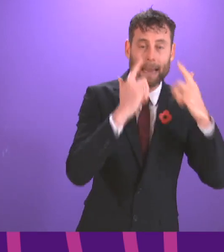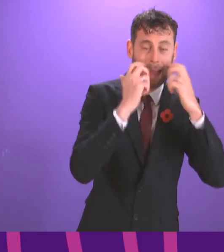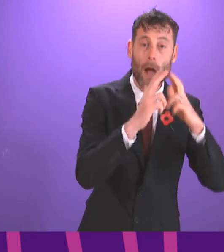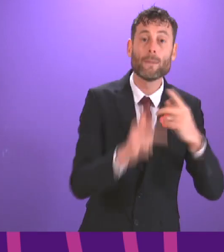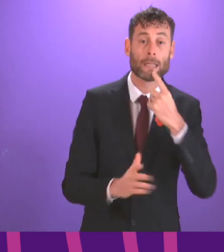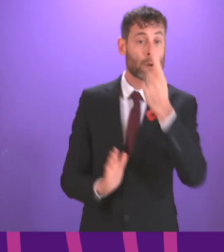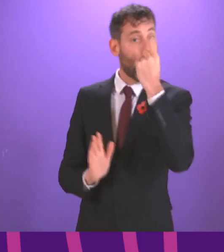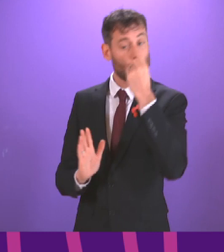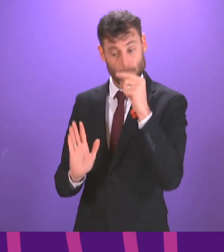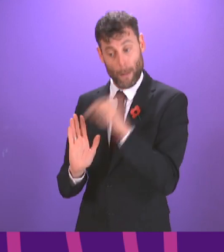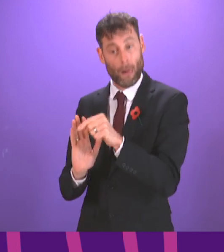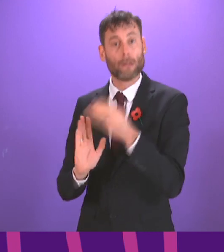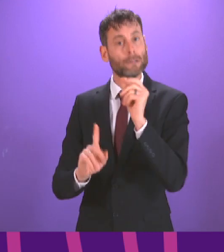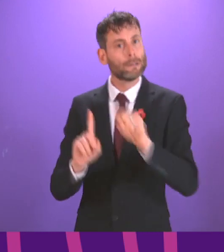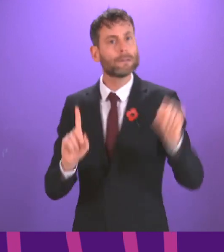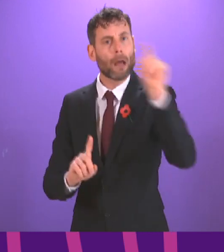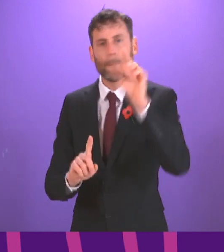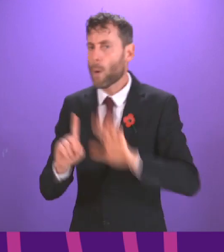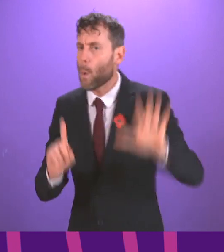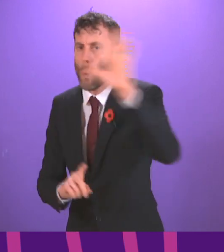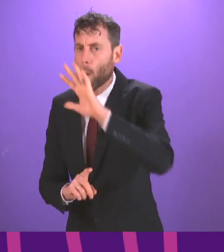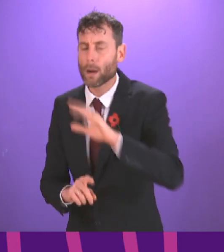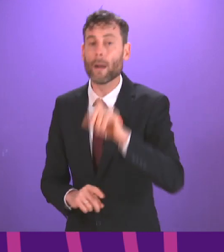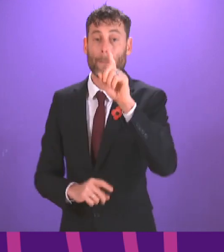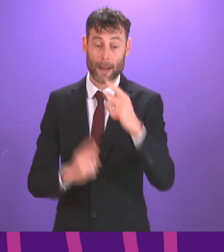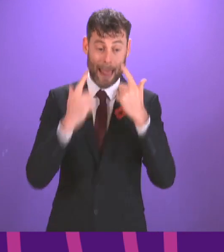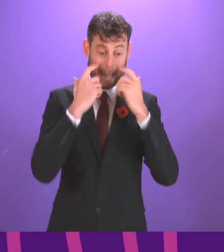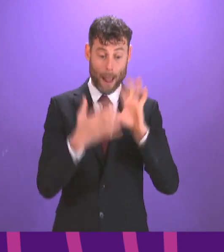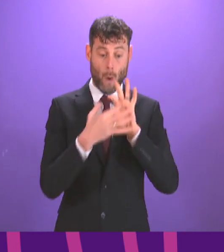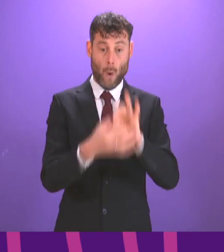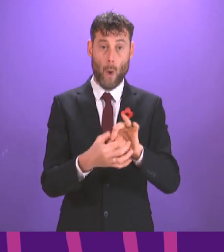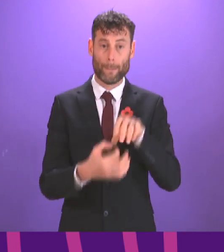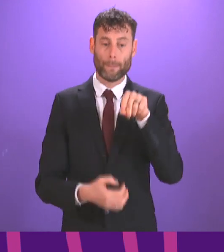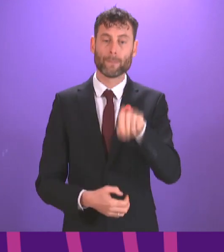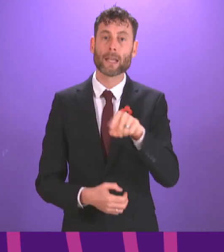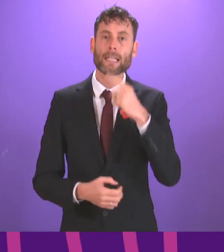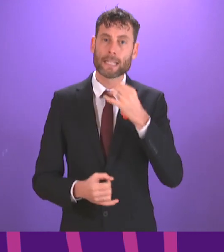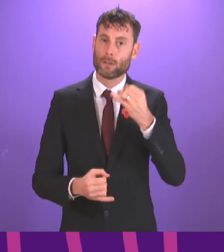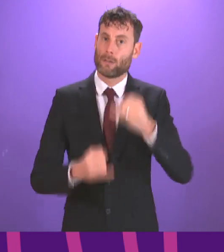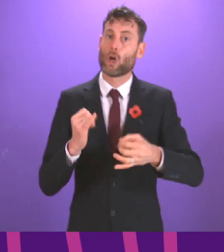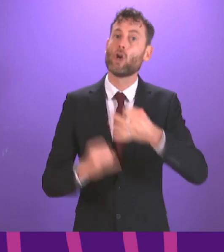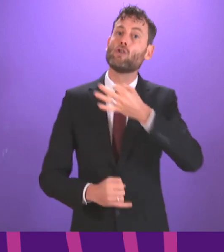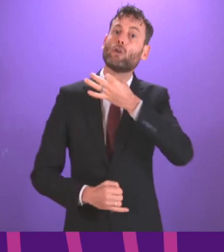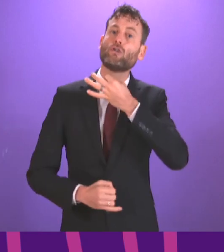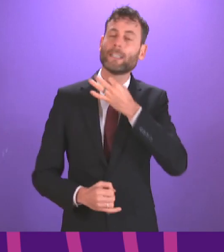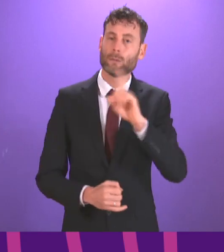“the risk of an outbreak associated with care home size is much larger than any plausible